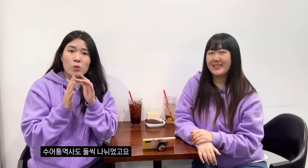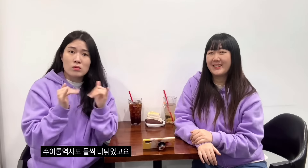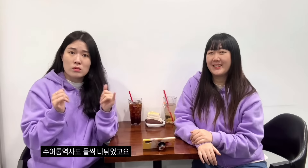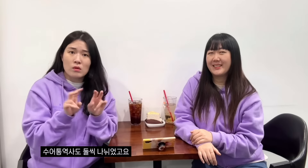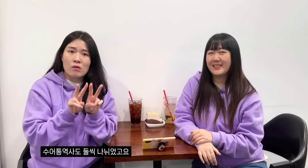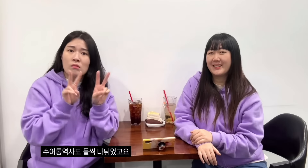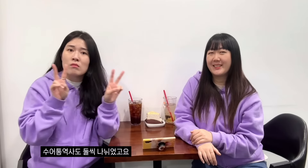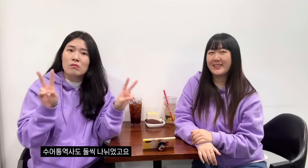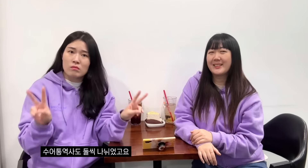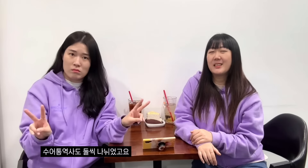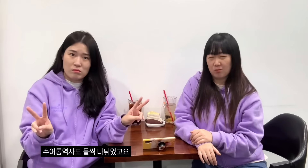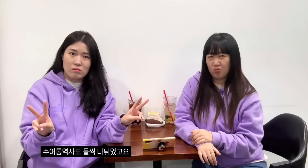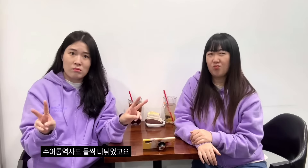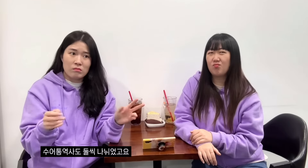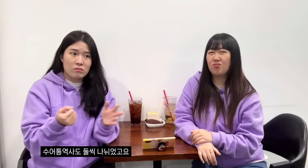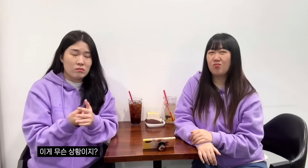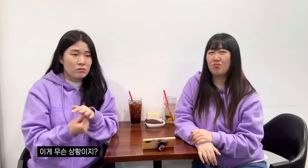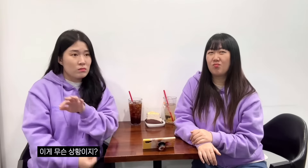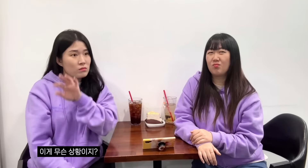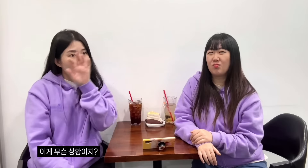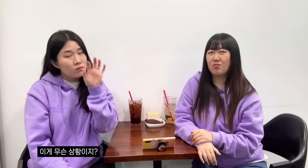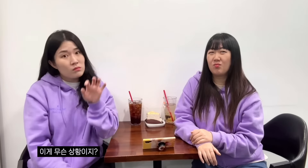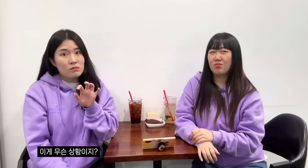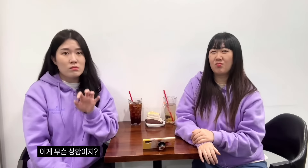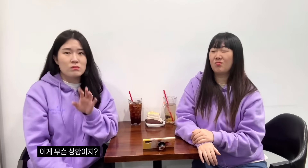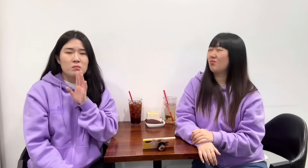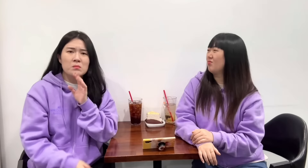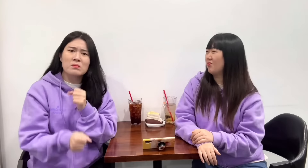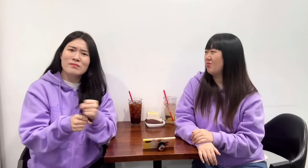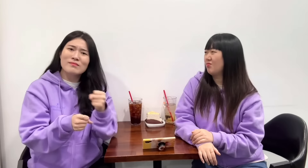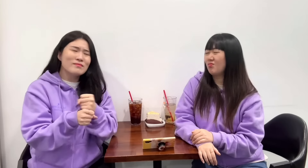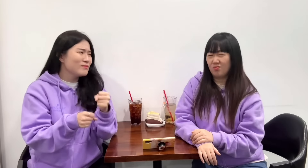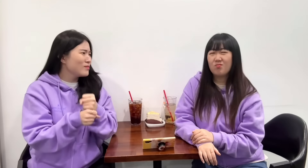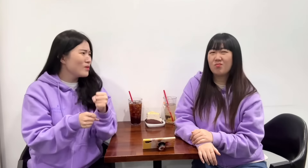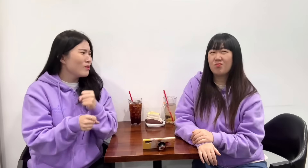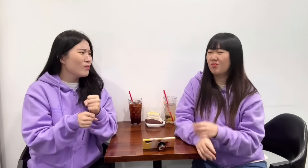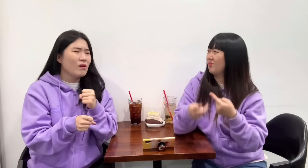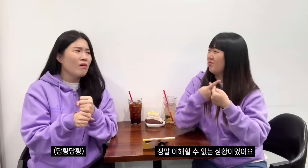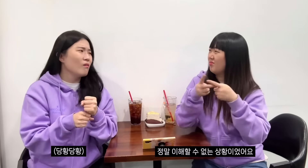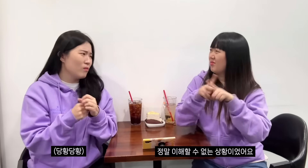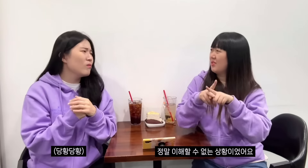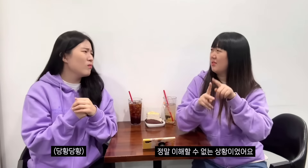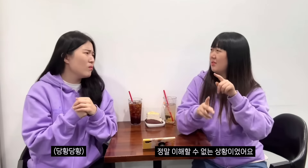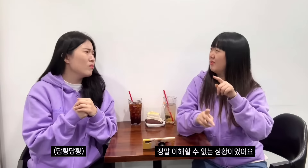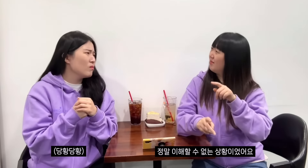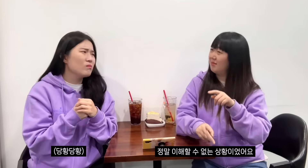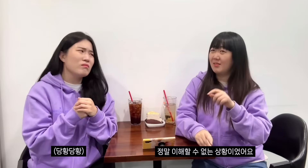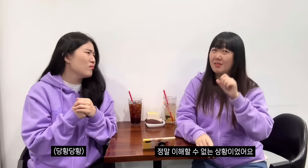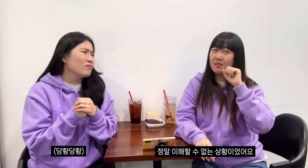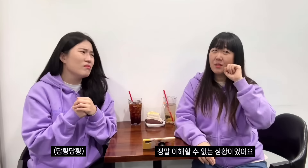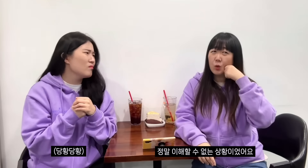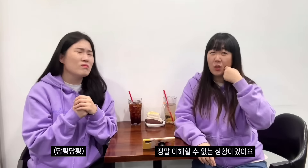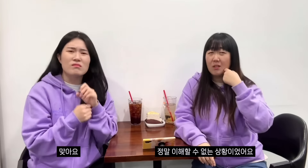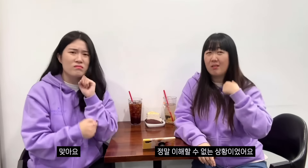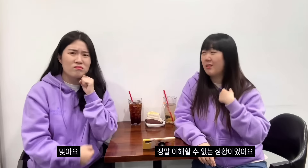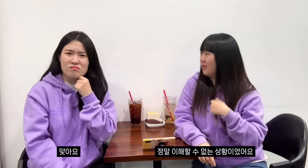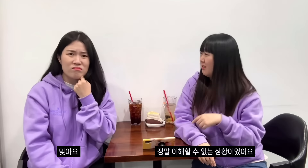The sign language interpreters were also divided into two. What's the situation? It was a really incomprehensible situation.